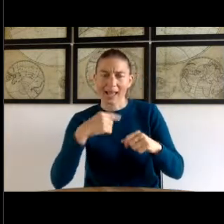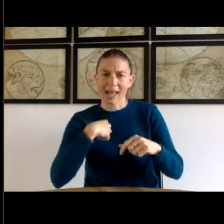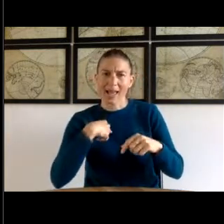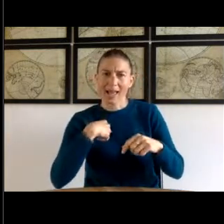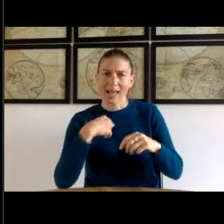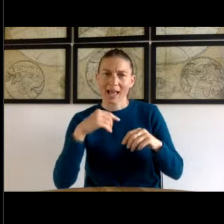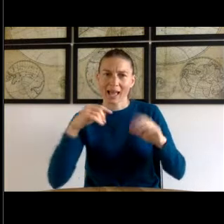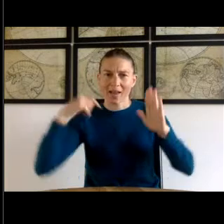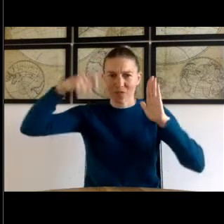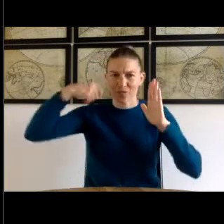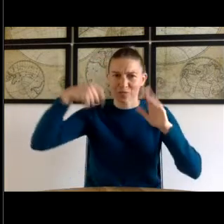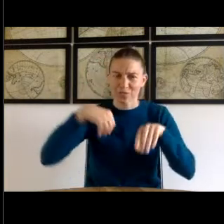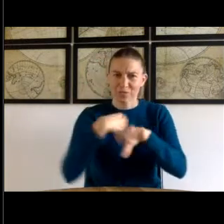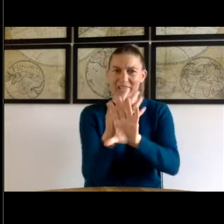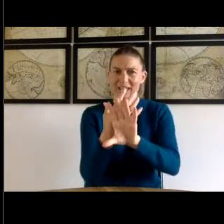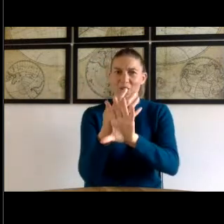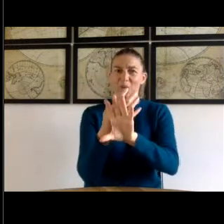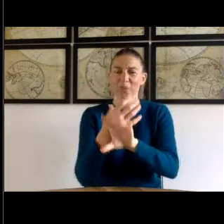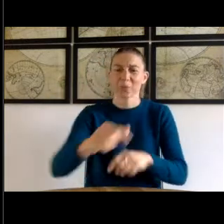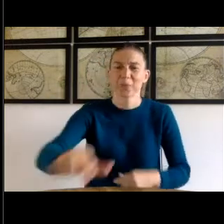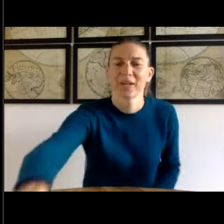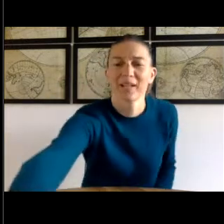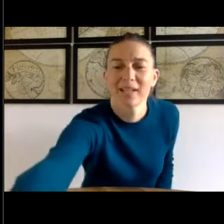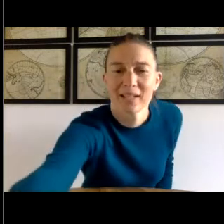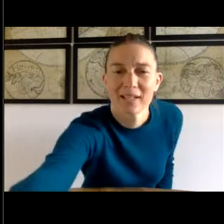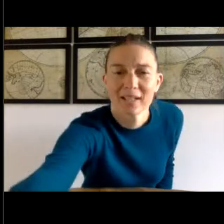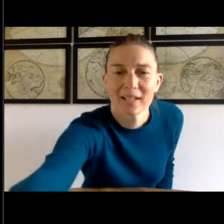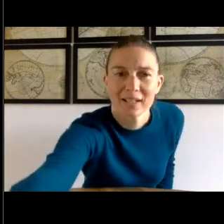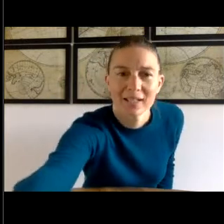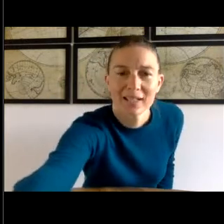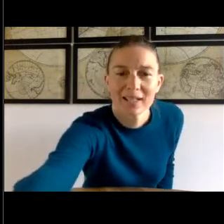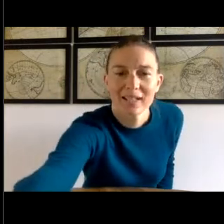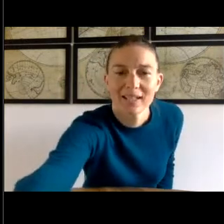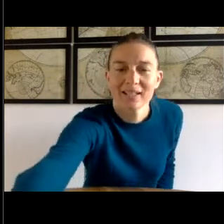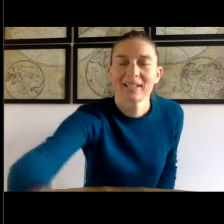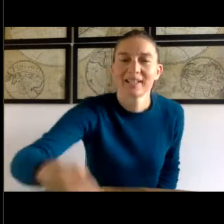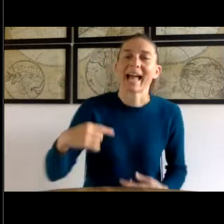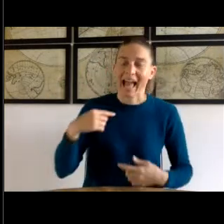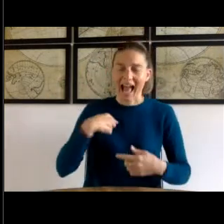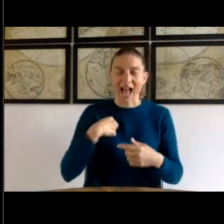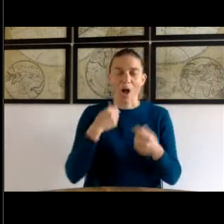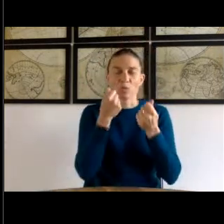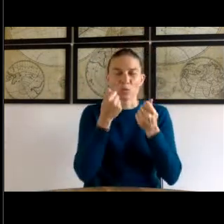I'll also try to speak slowly because I know the sound isn't great.